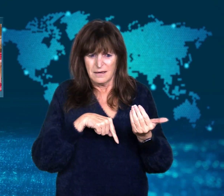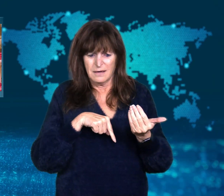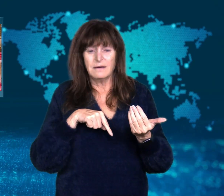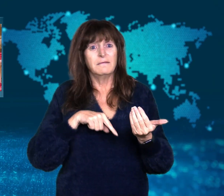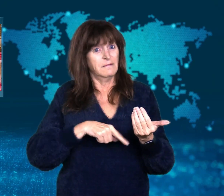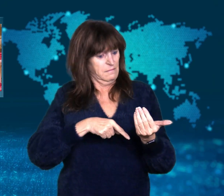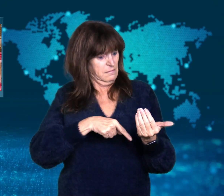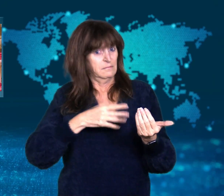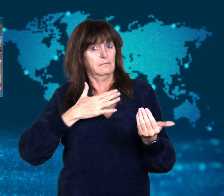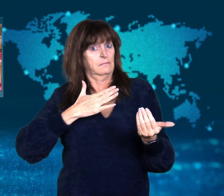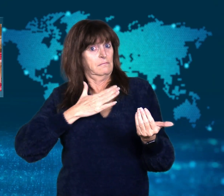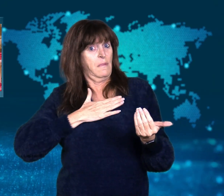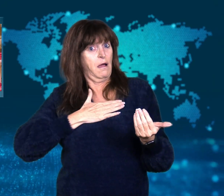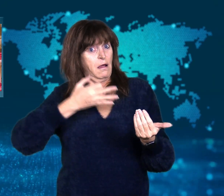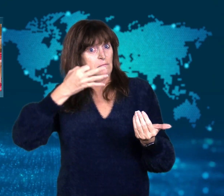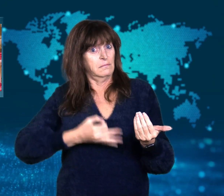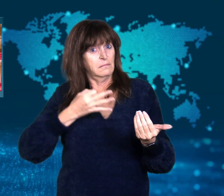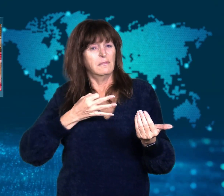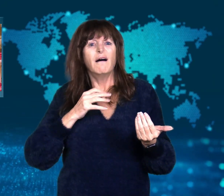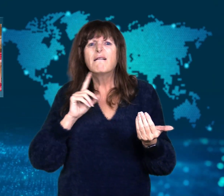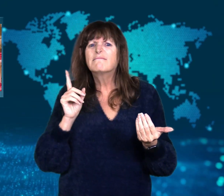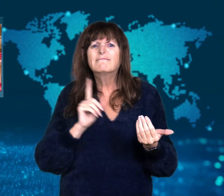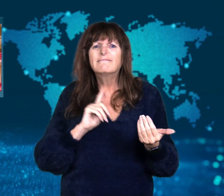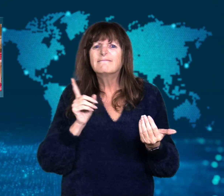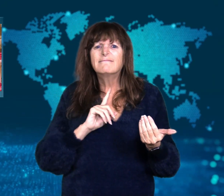birthed was not their own.